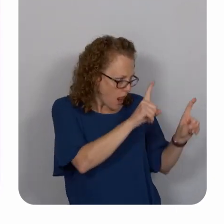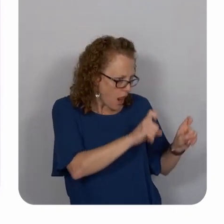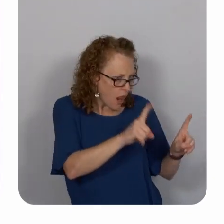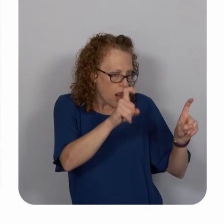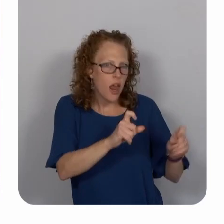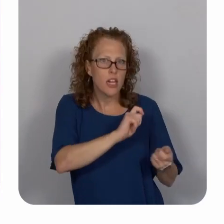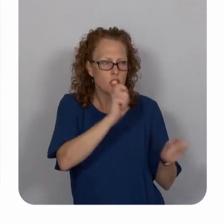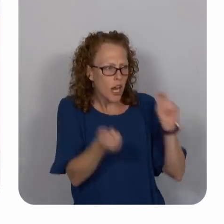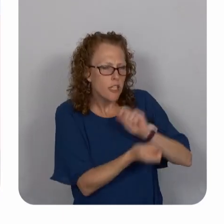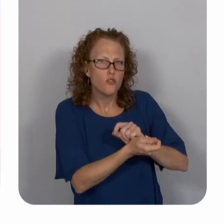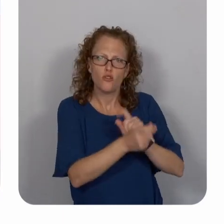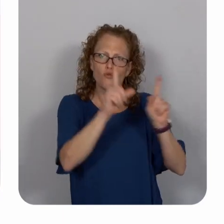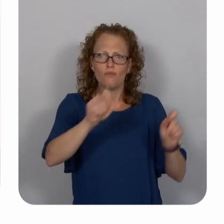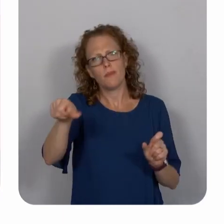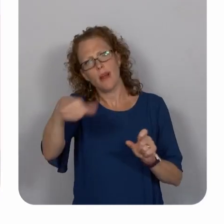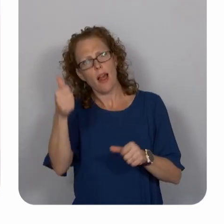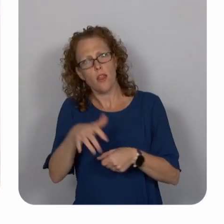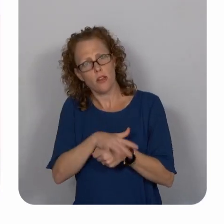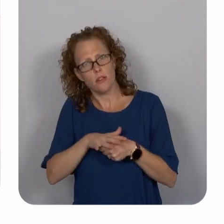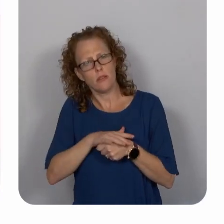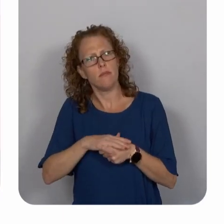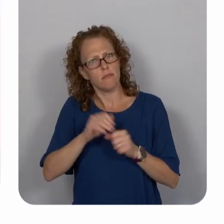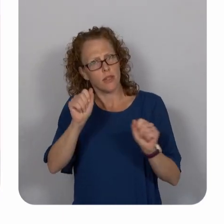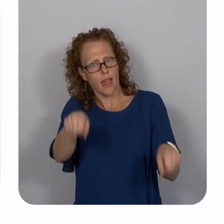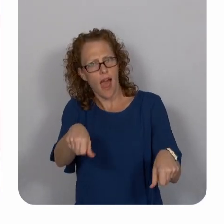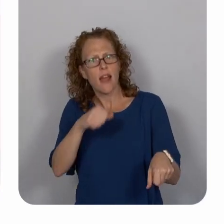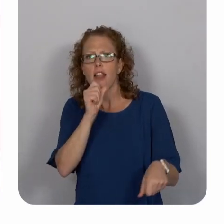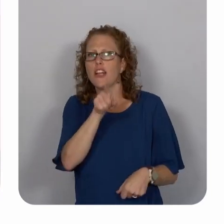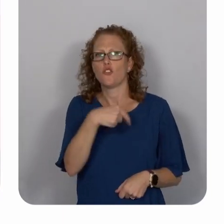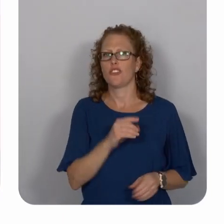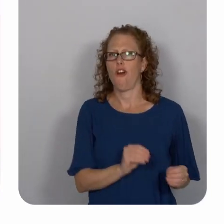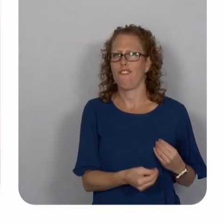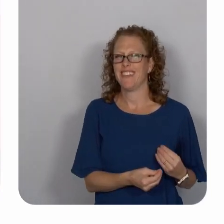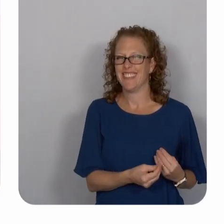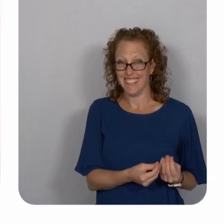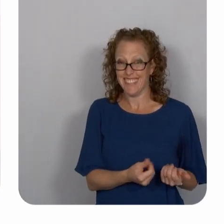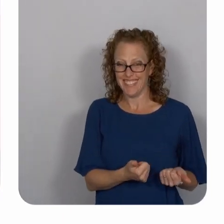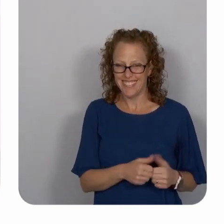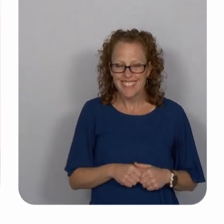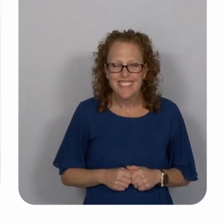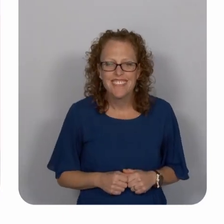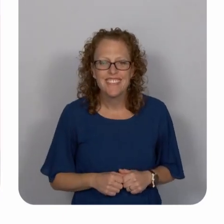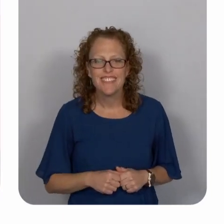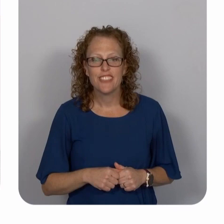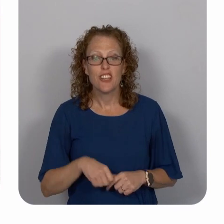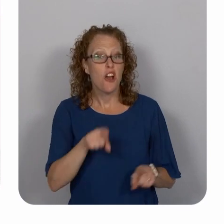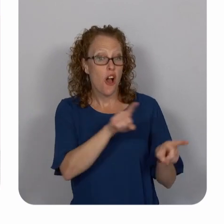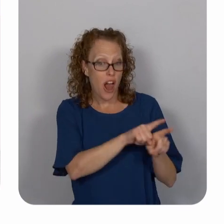not just your own office. And all of this without donning the headset.